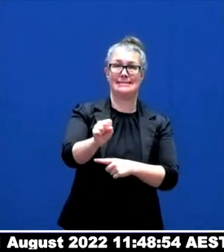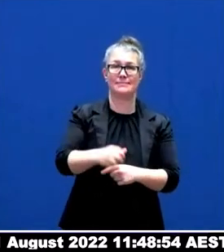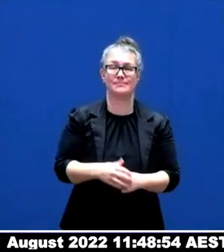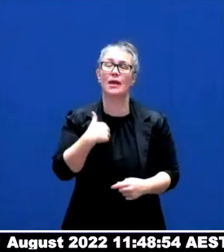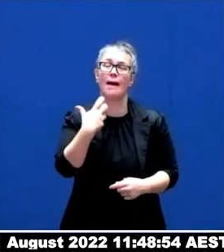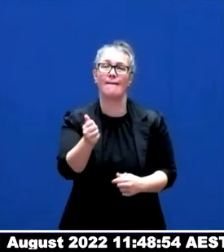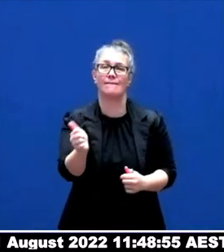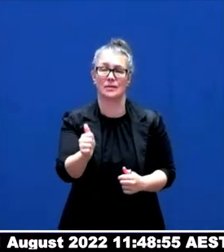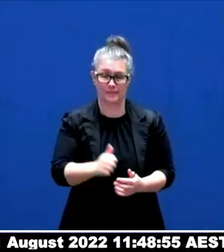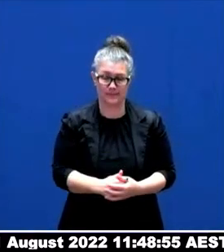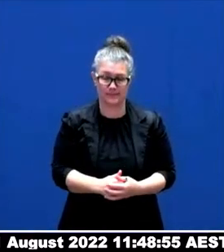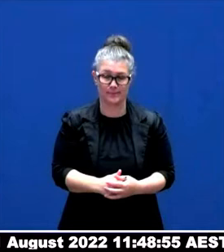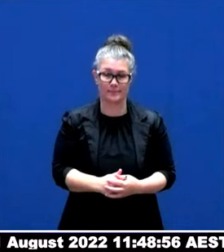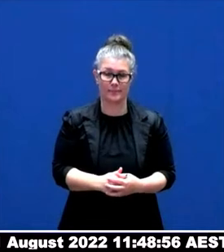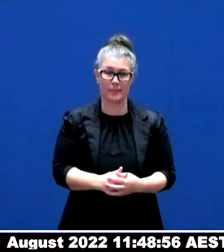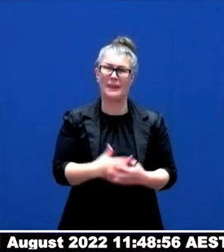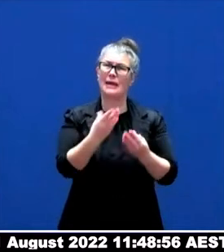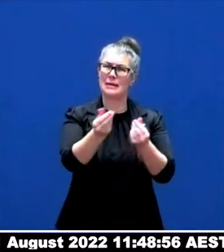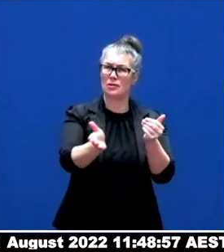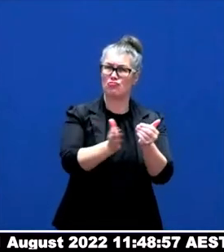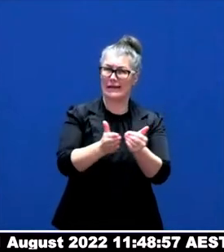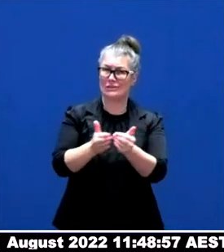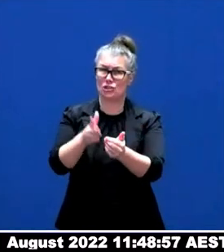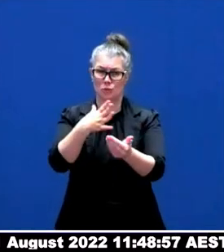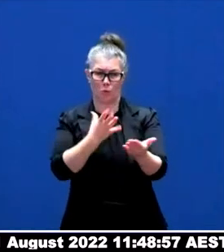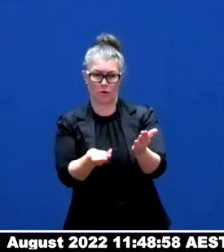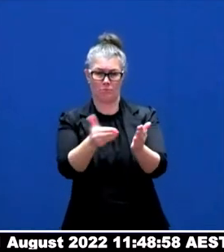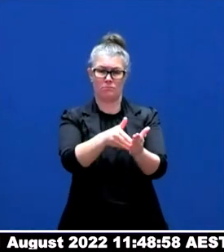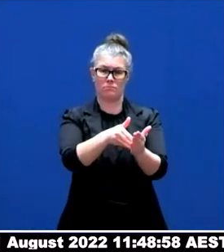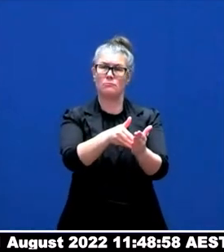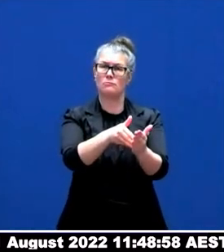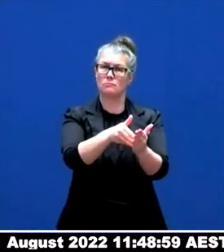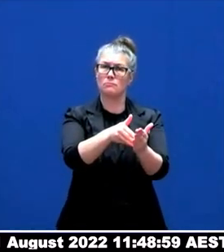There's been some corrections you wanted to make to the Statement. There has. Thank you.